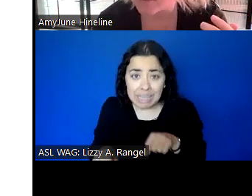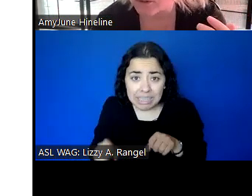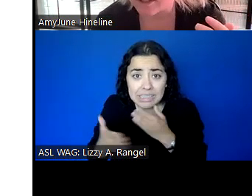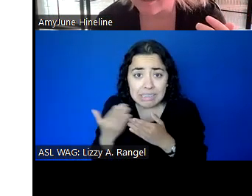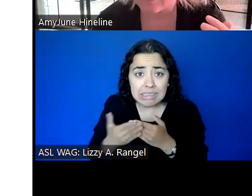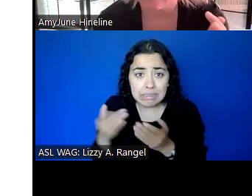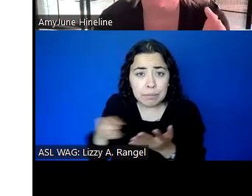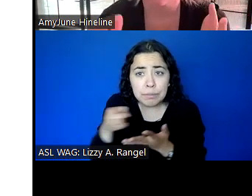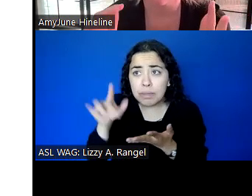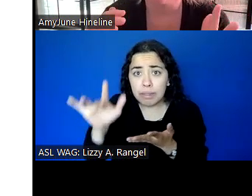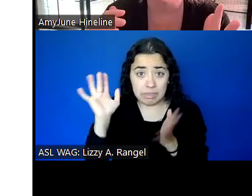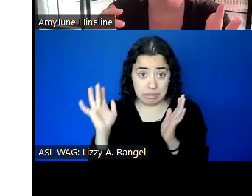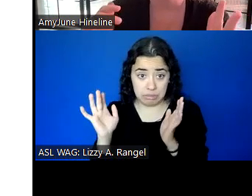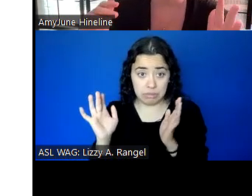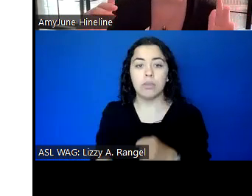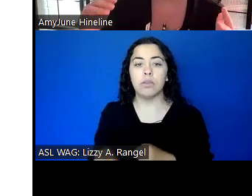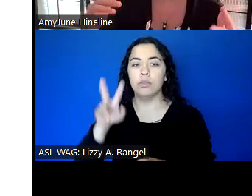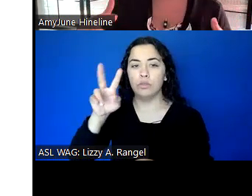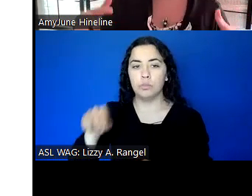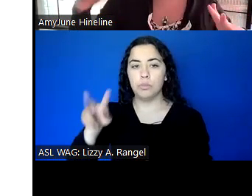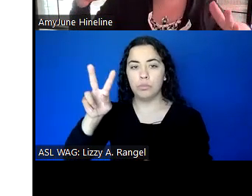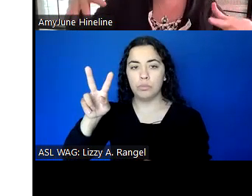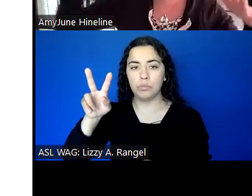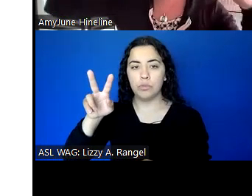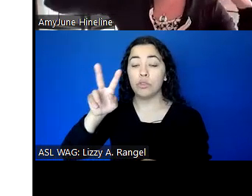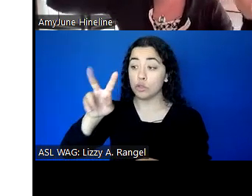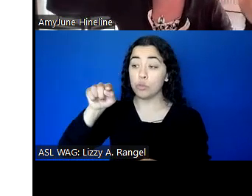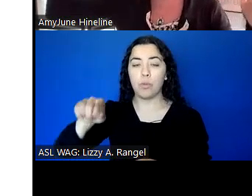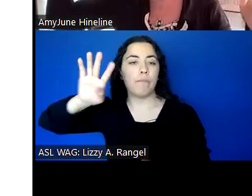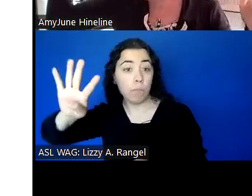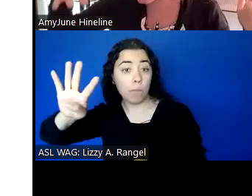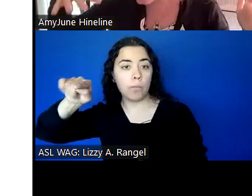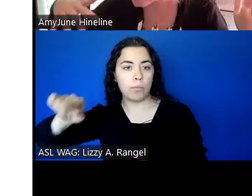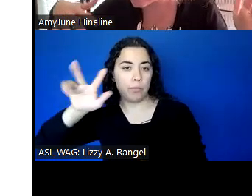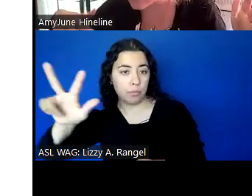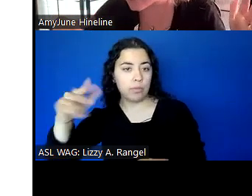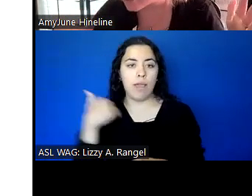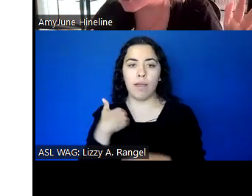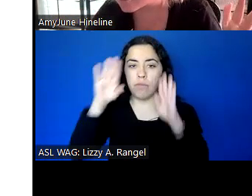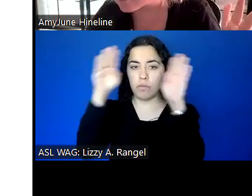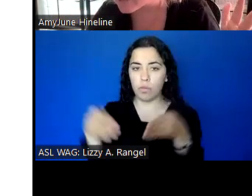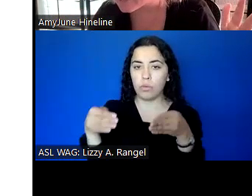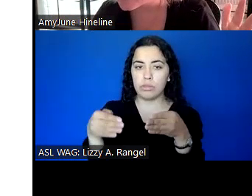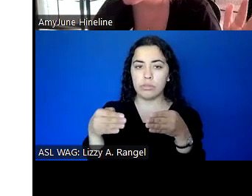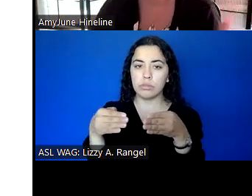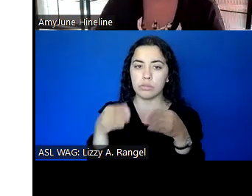but I think this may be changing in 2.2. But I might be wrong. It might be changing to a AA.